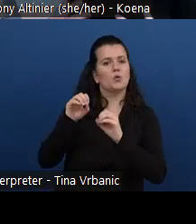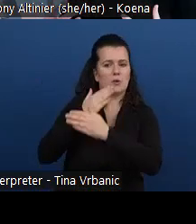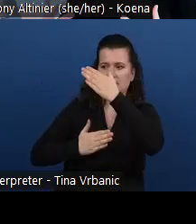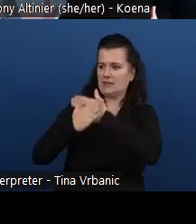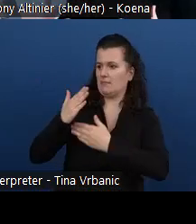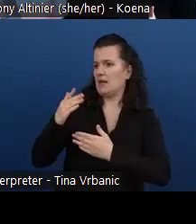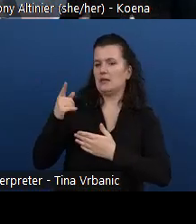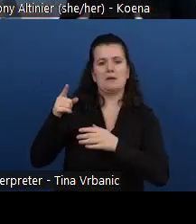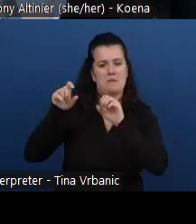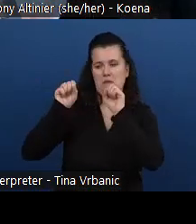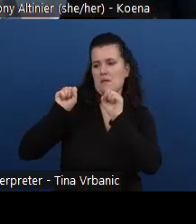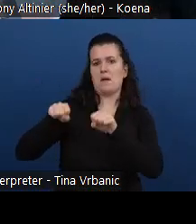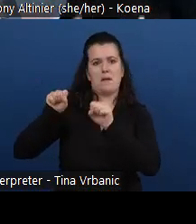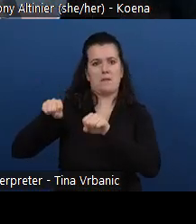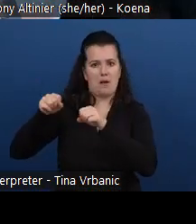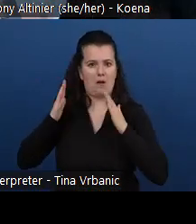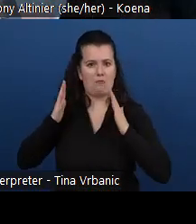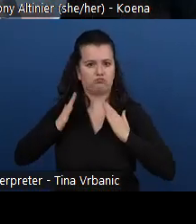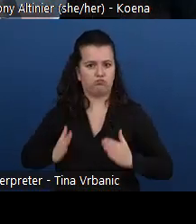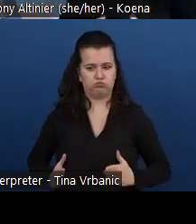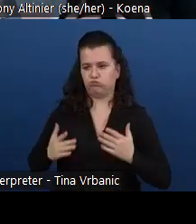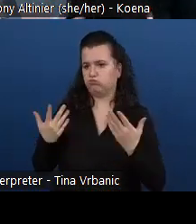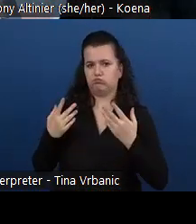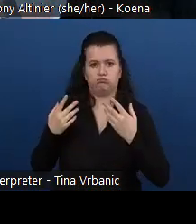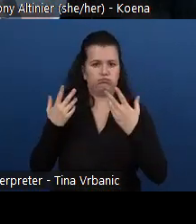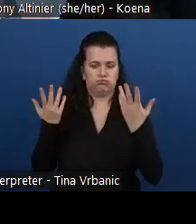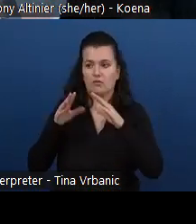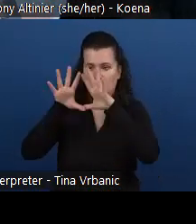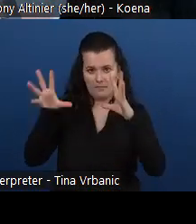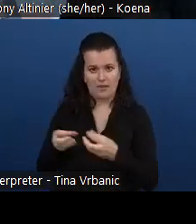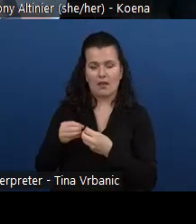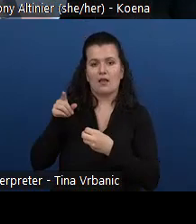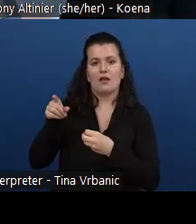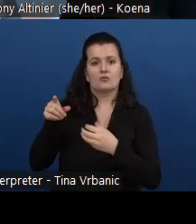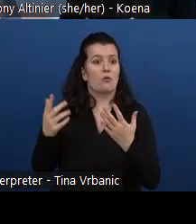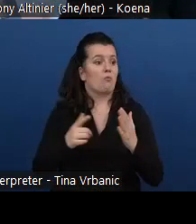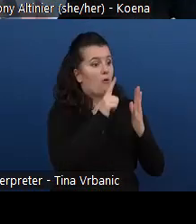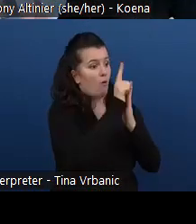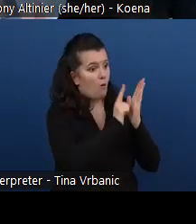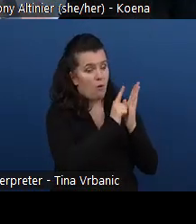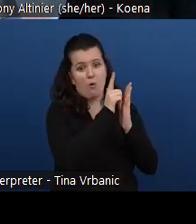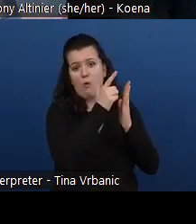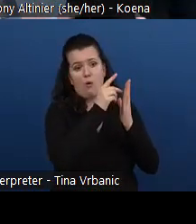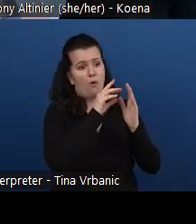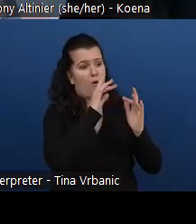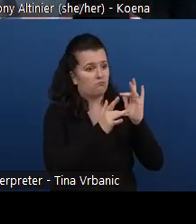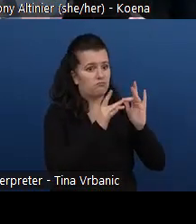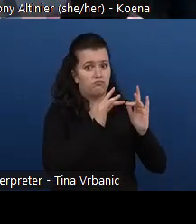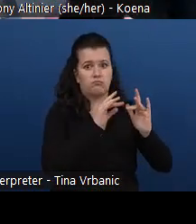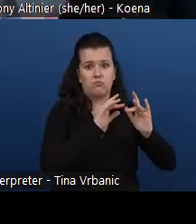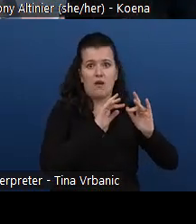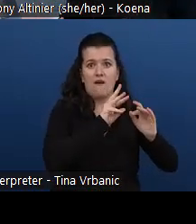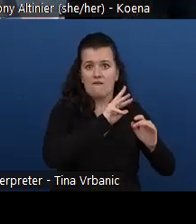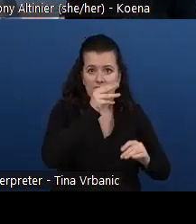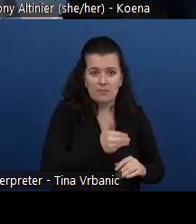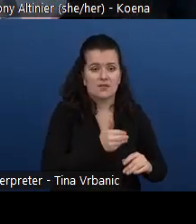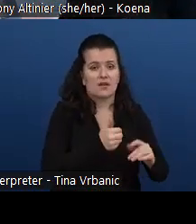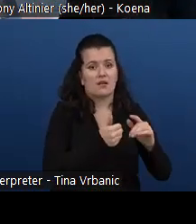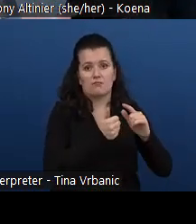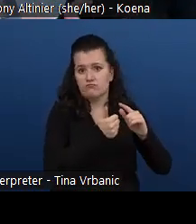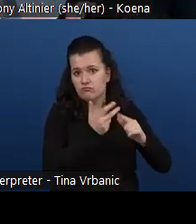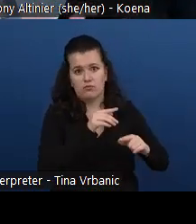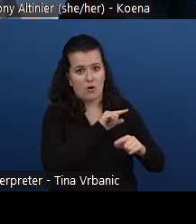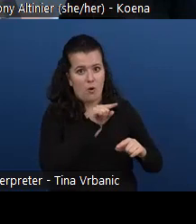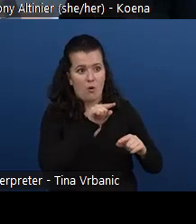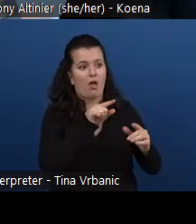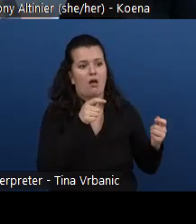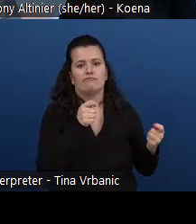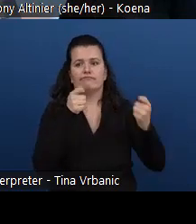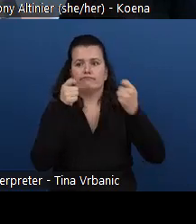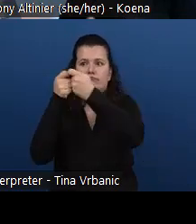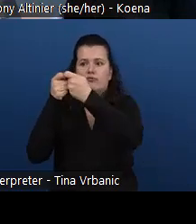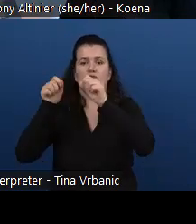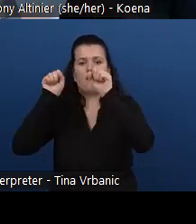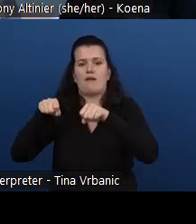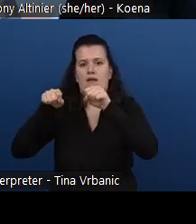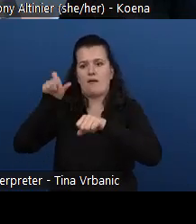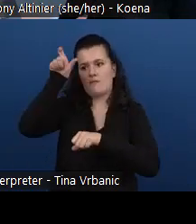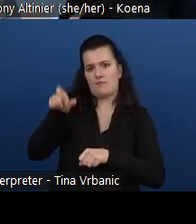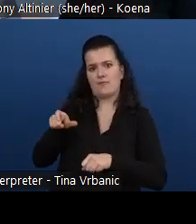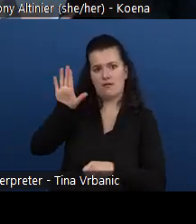And every law, every constriction, every website is only made for abled bodies, abled persons.